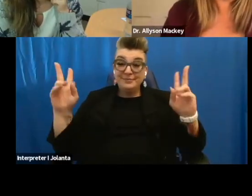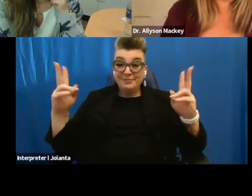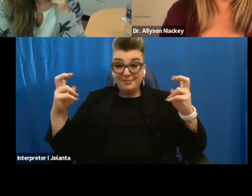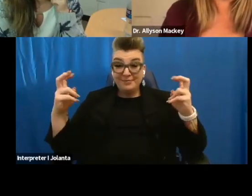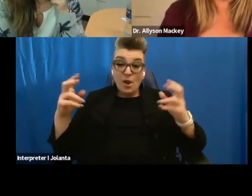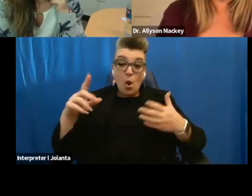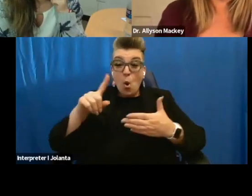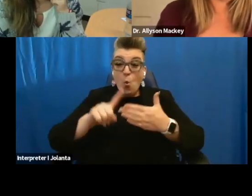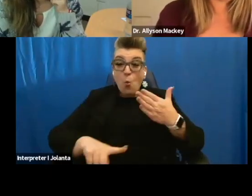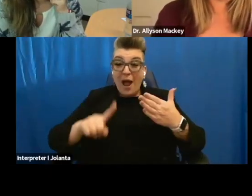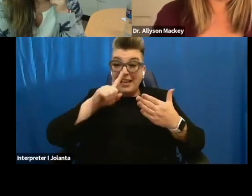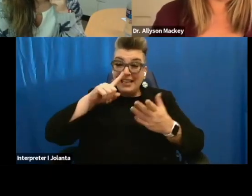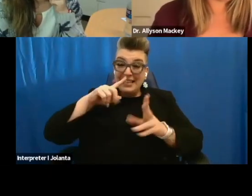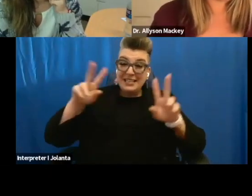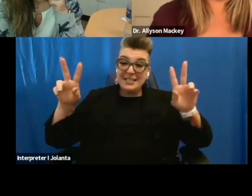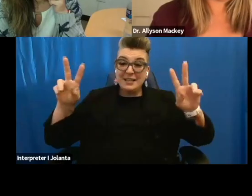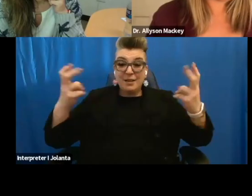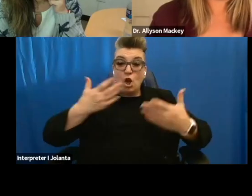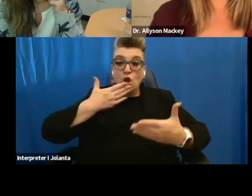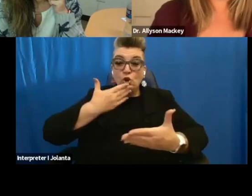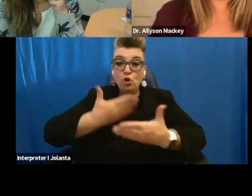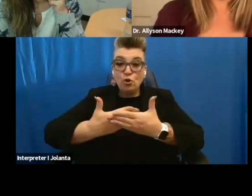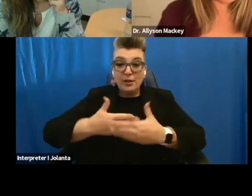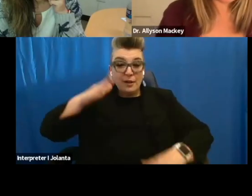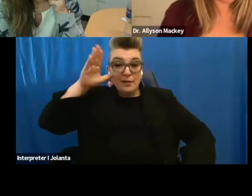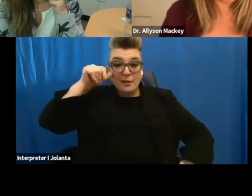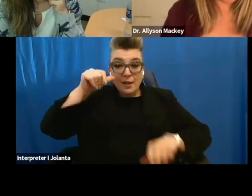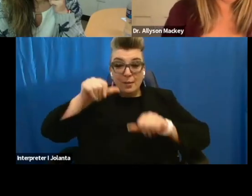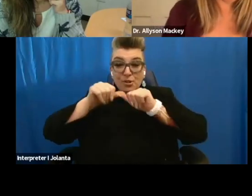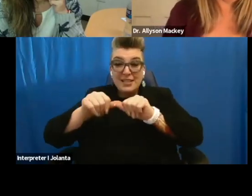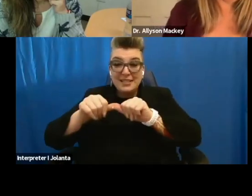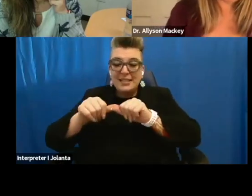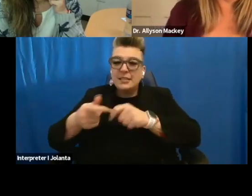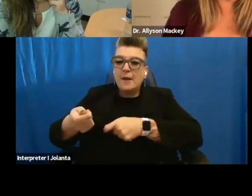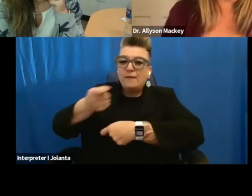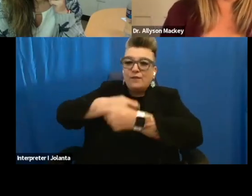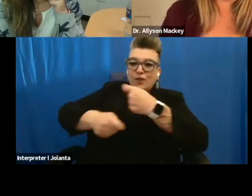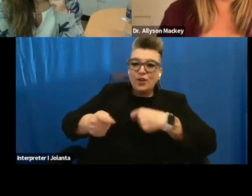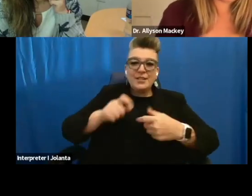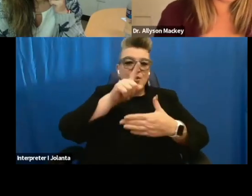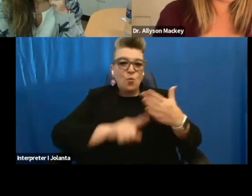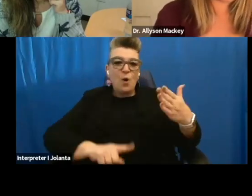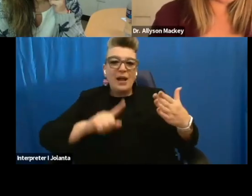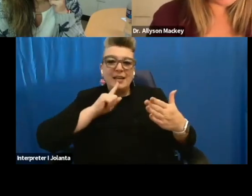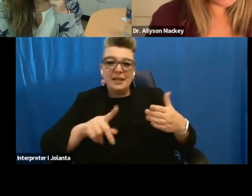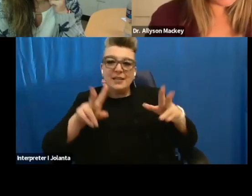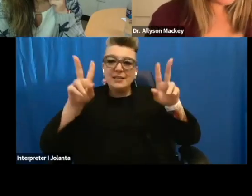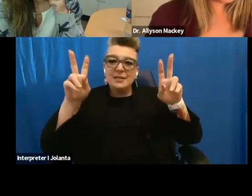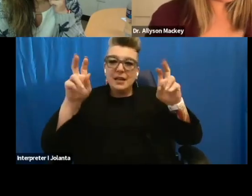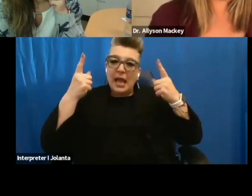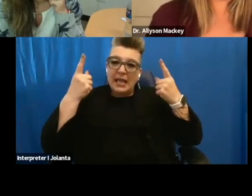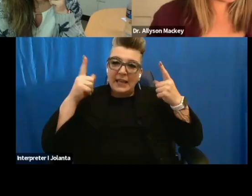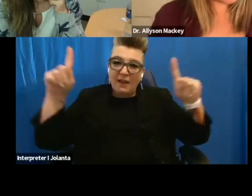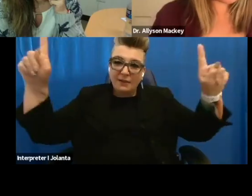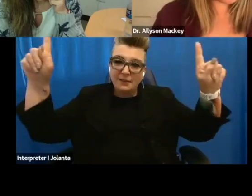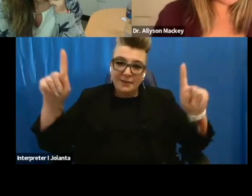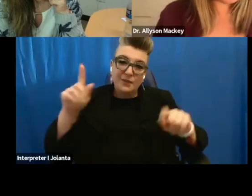um is what is effective persistence right and a lot of what kids need to learn is when to persist